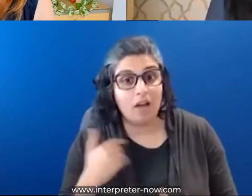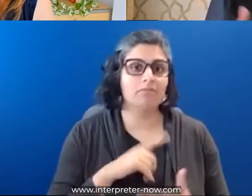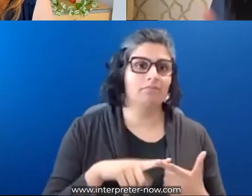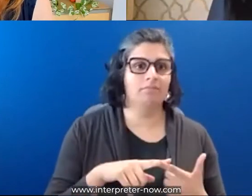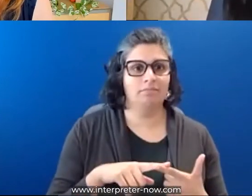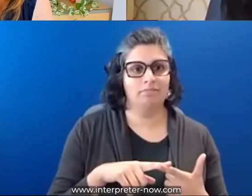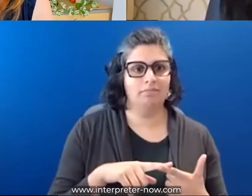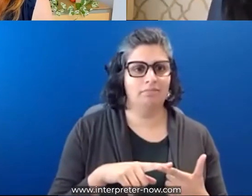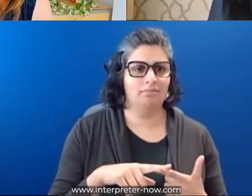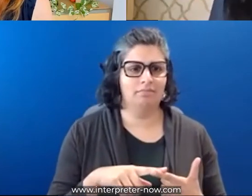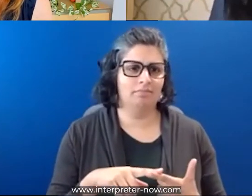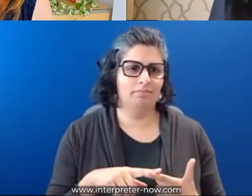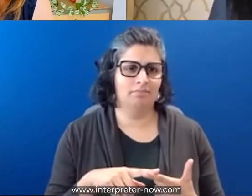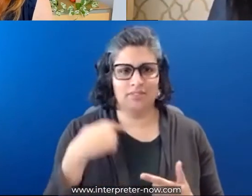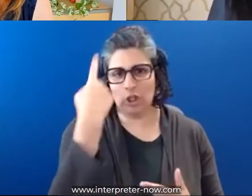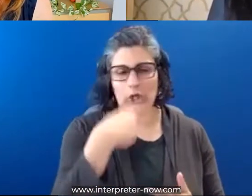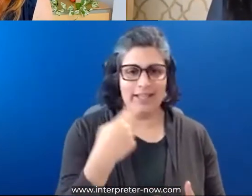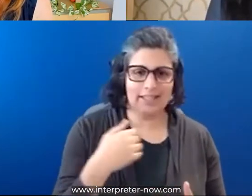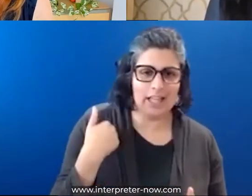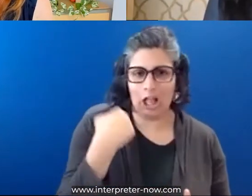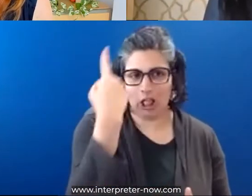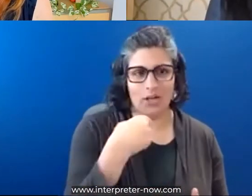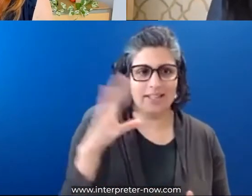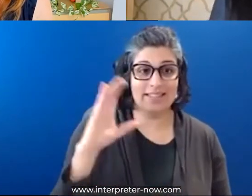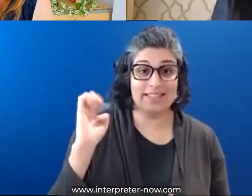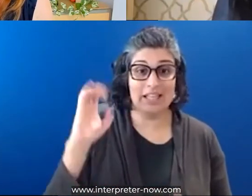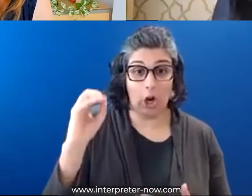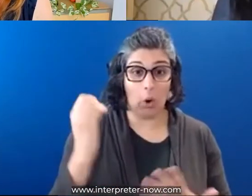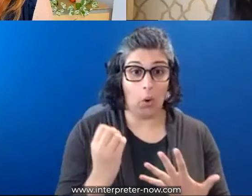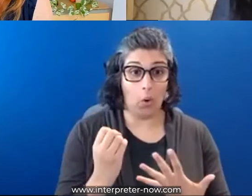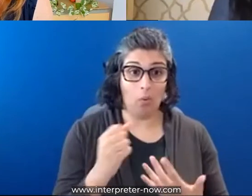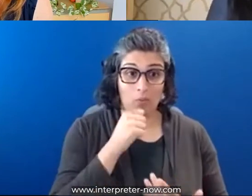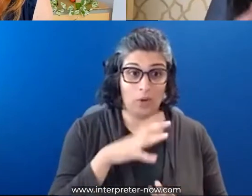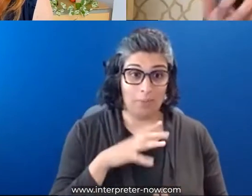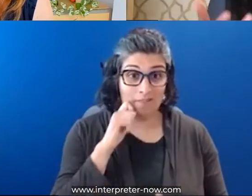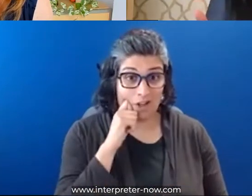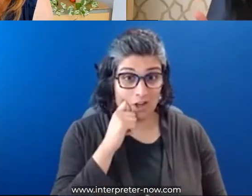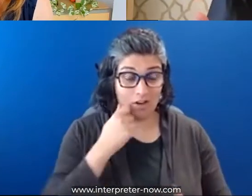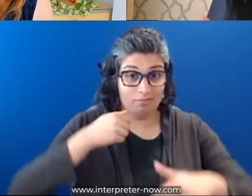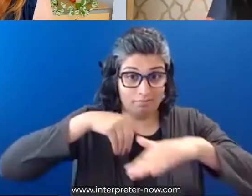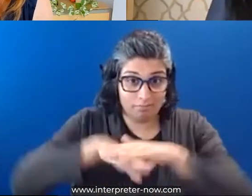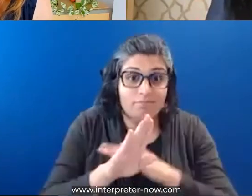So, here I am, a young-looking CEO, woman of color, walking into a space sometimes where